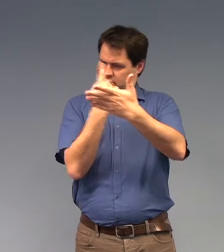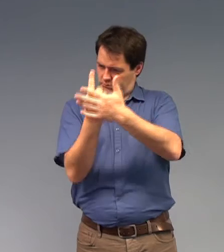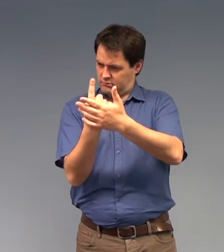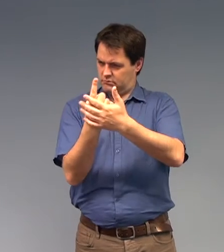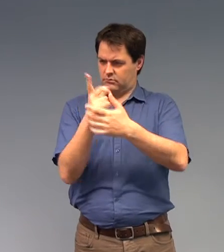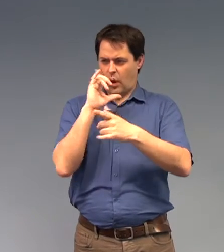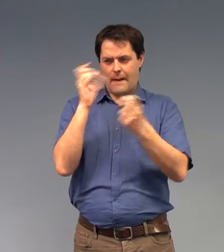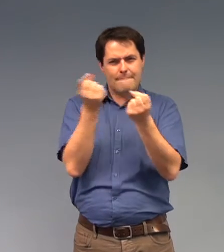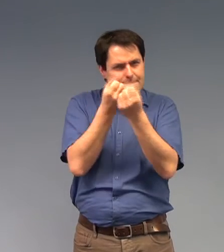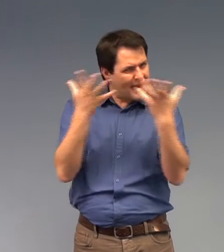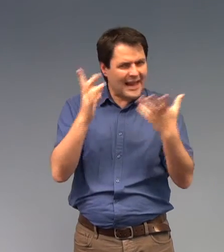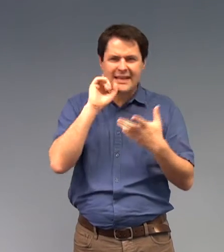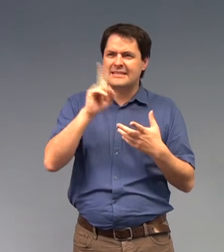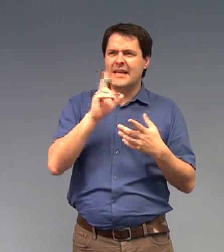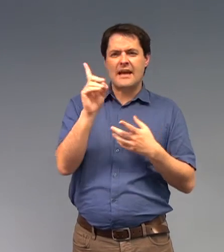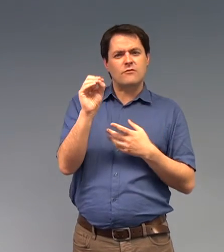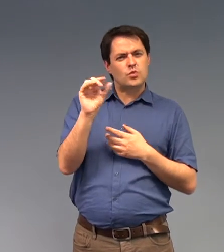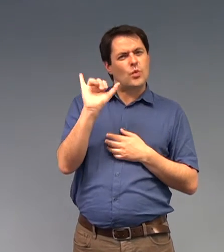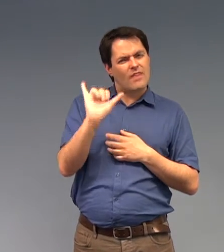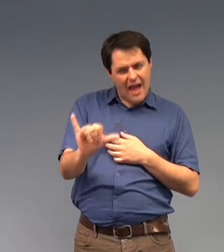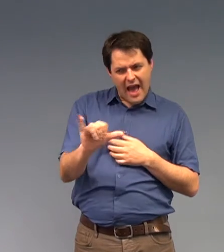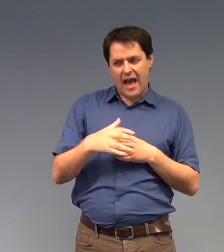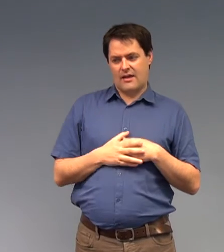I was curious about that.